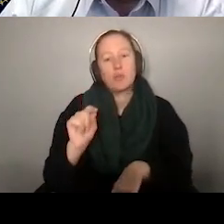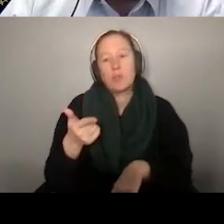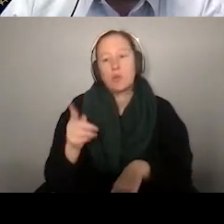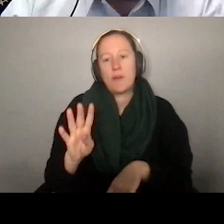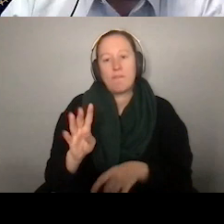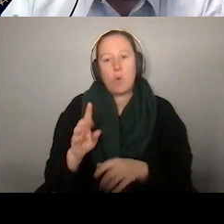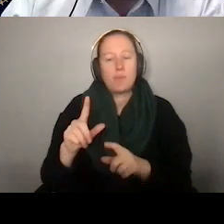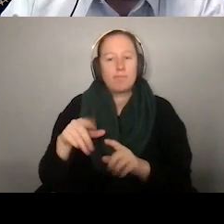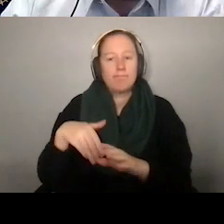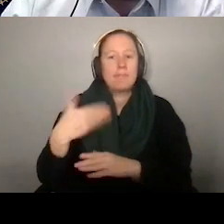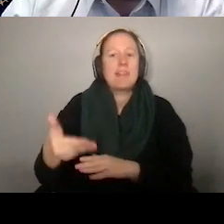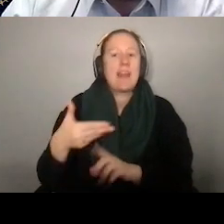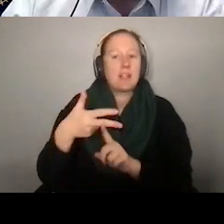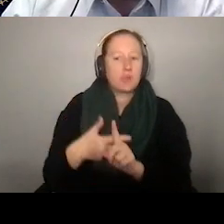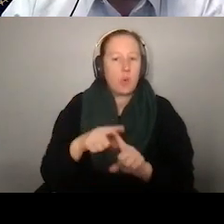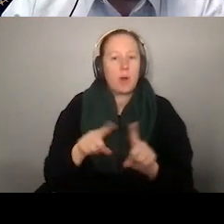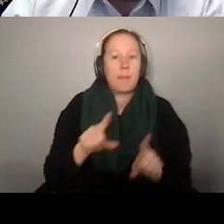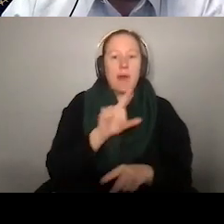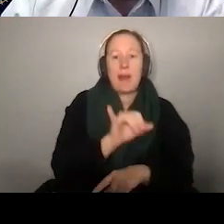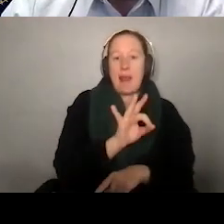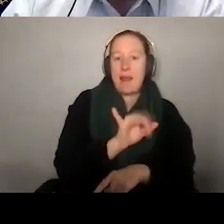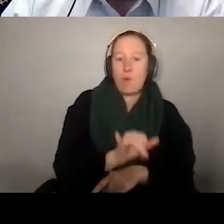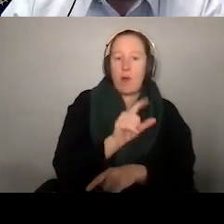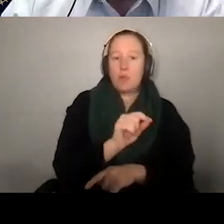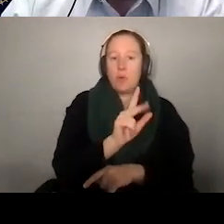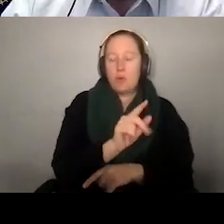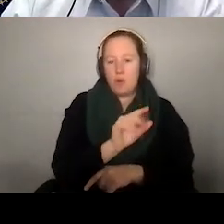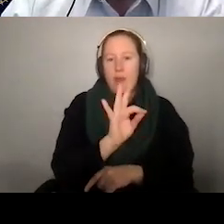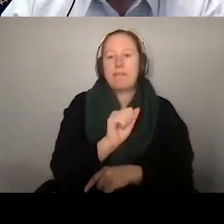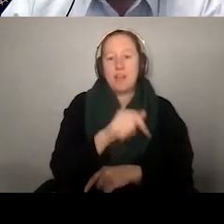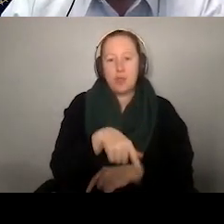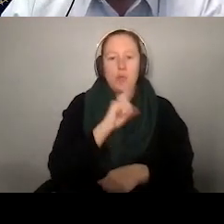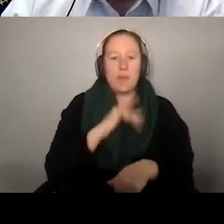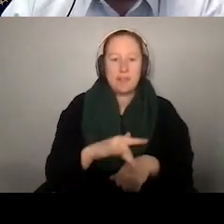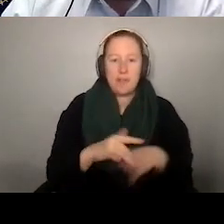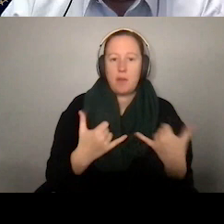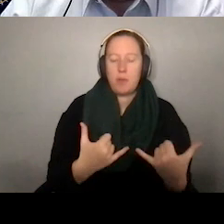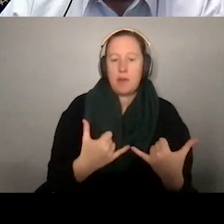but our FY 23 version of the FAQ is available on our website now.